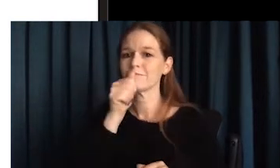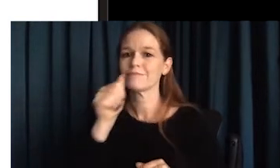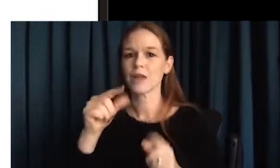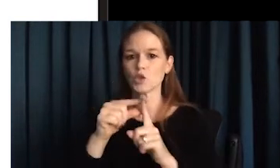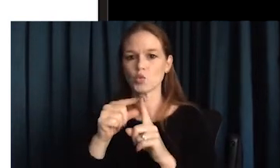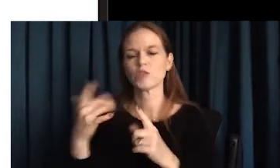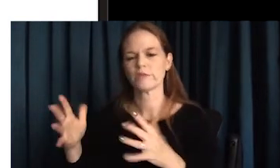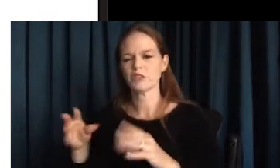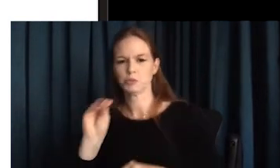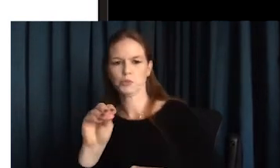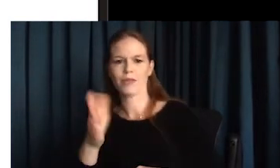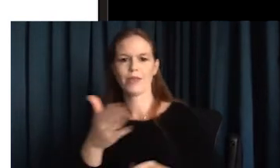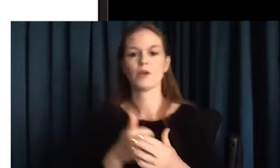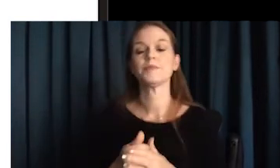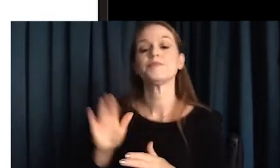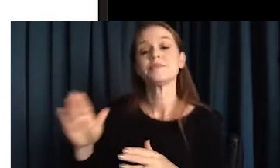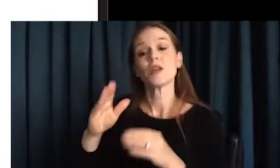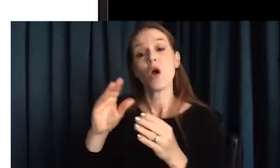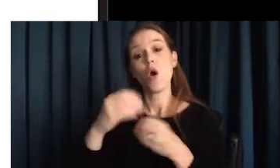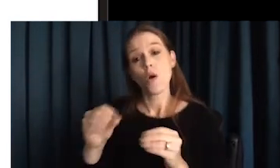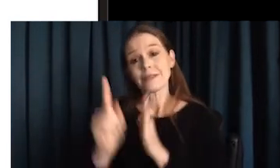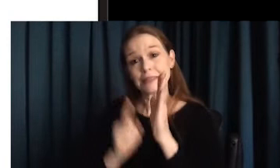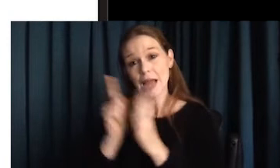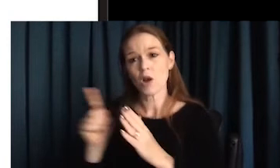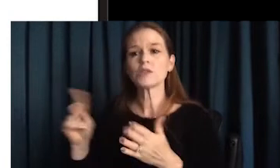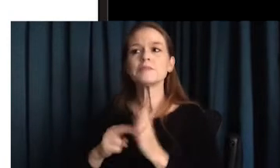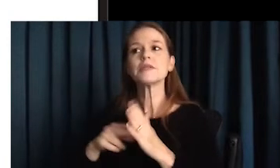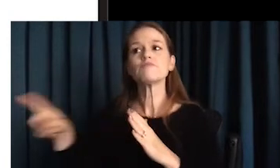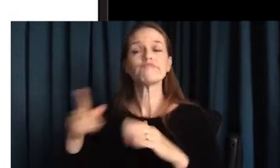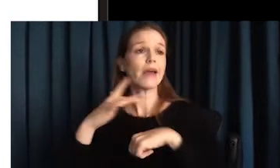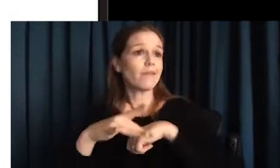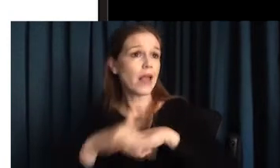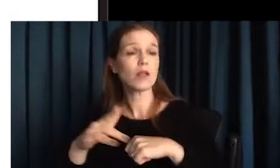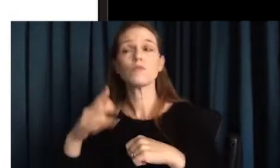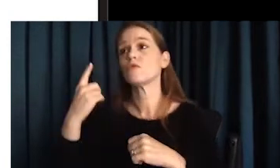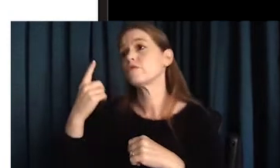And these are times that he can be available to chat your questions about a course or want to go over an exam.